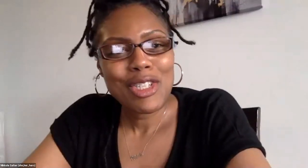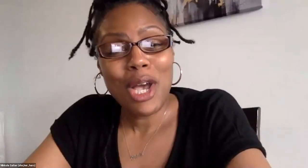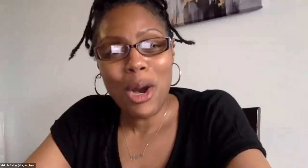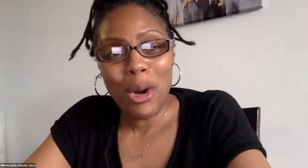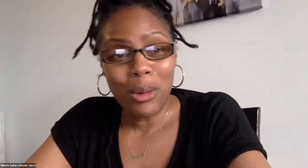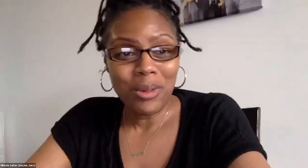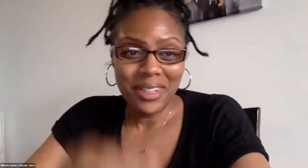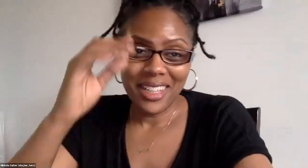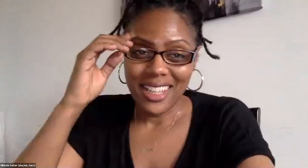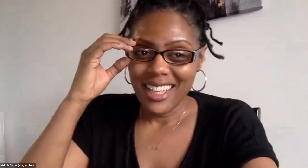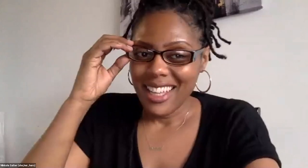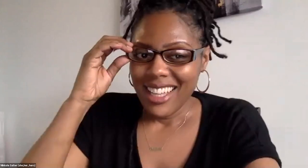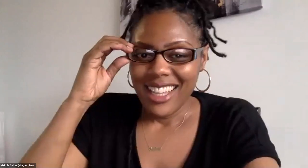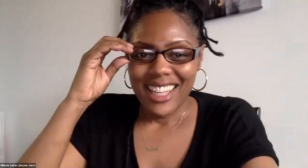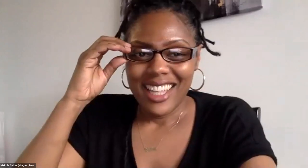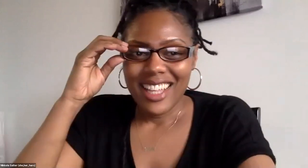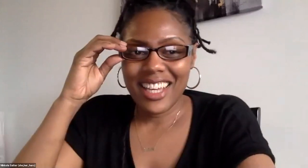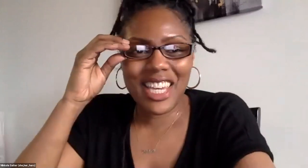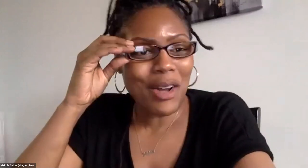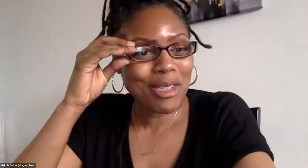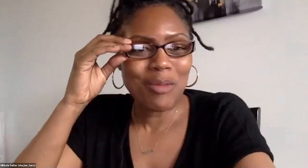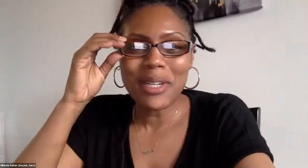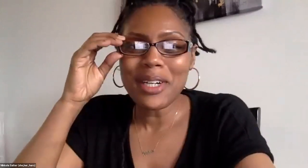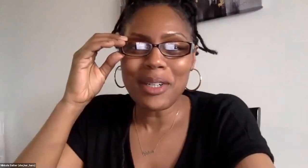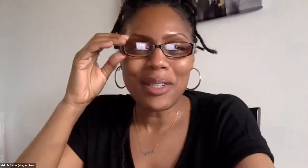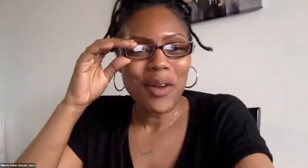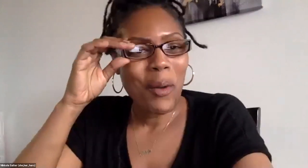So yo, Jamil, MoMo,